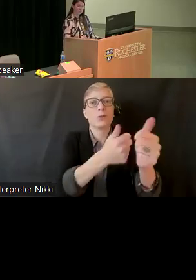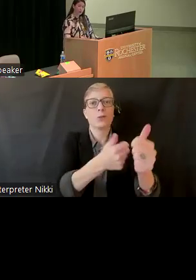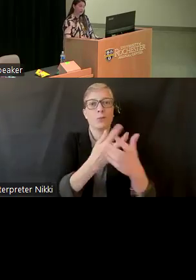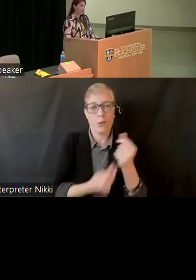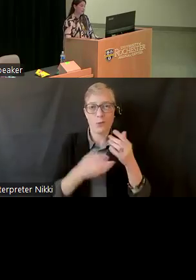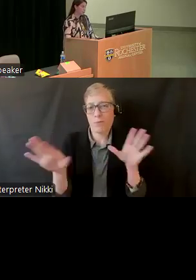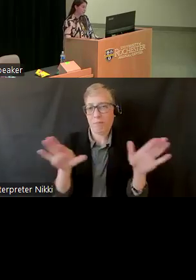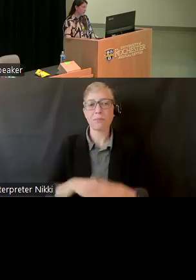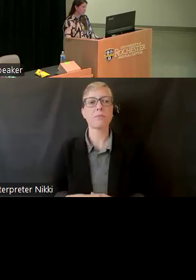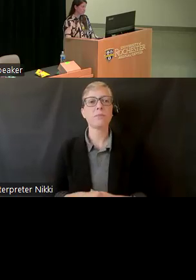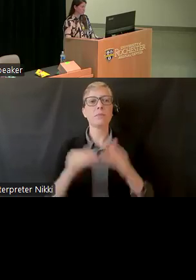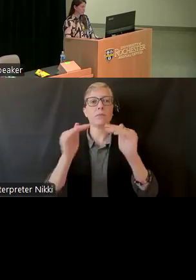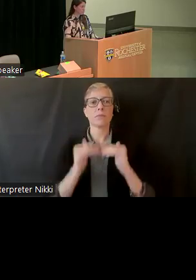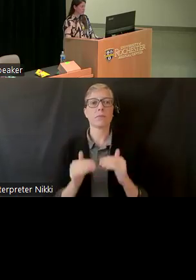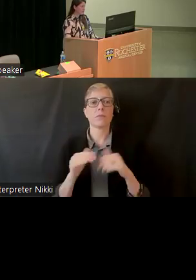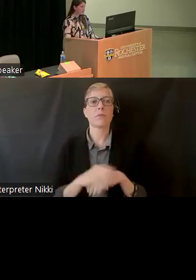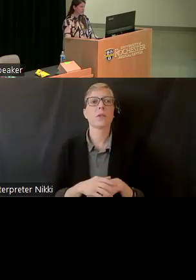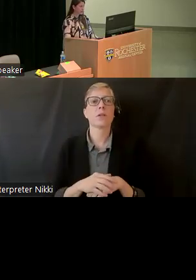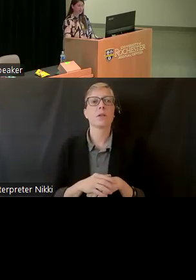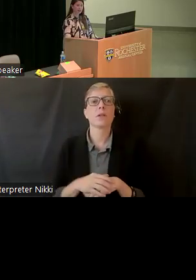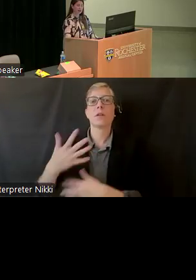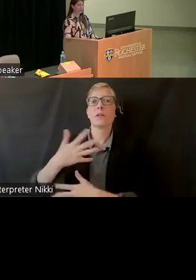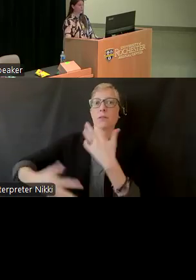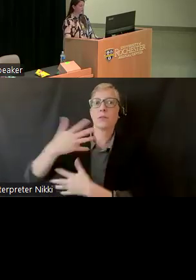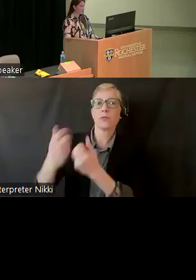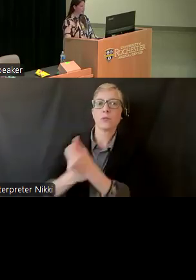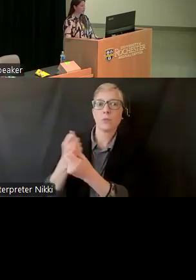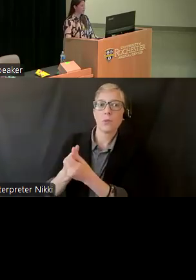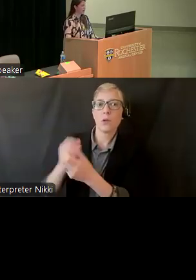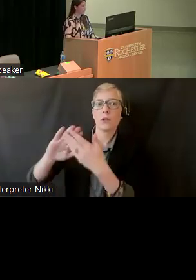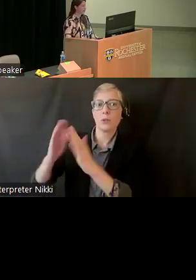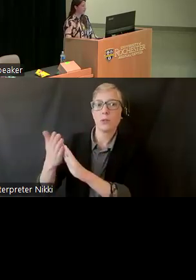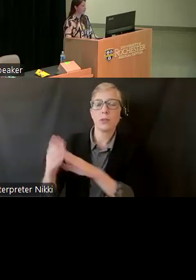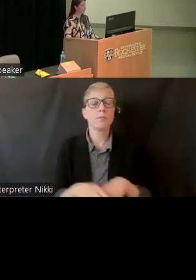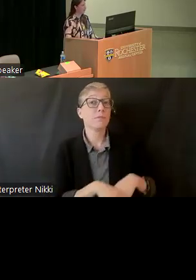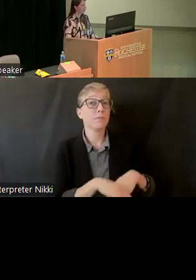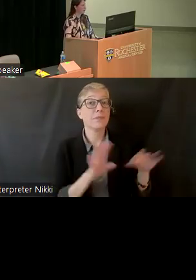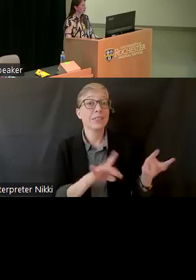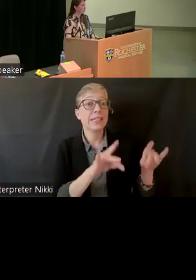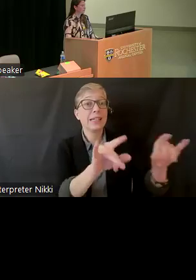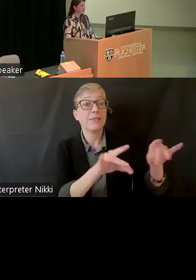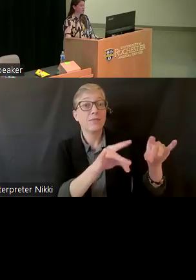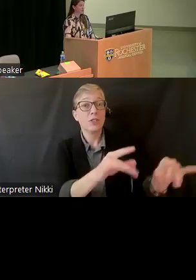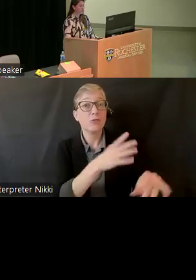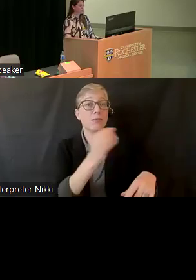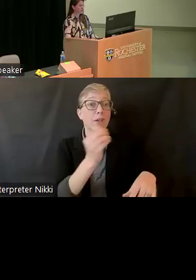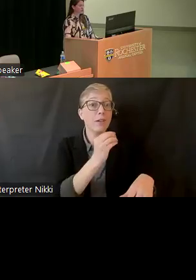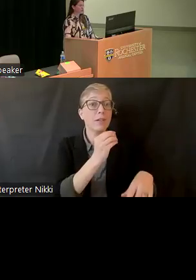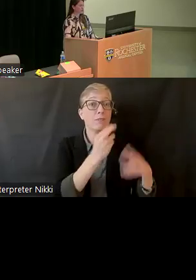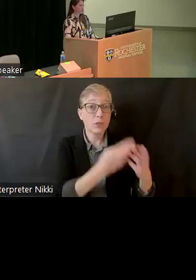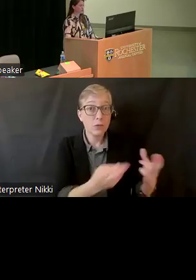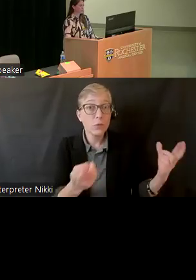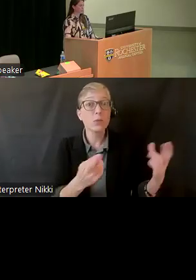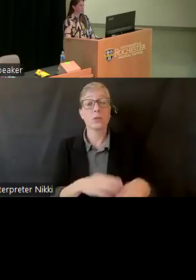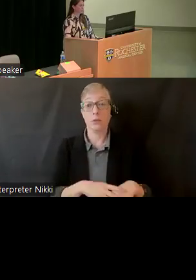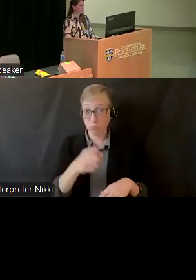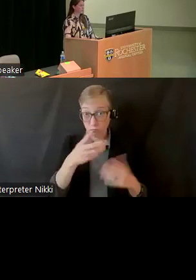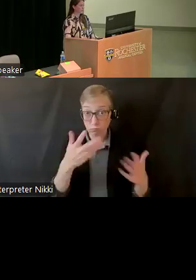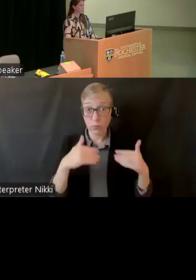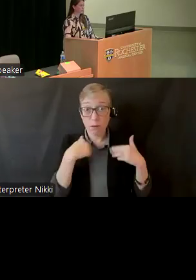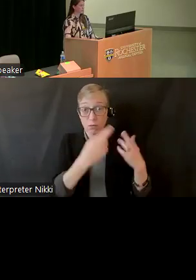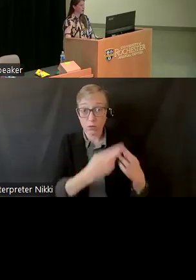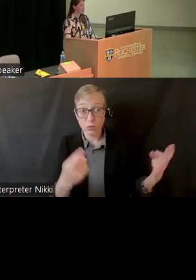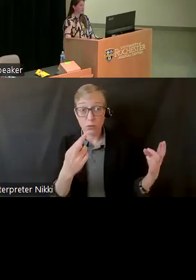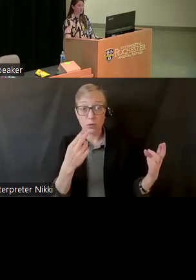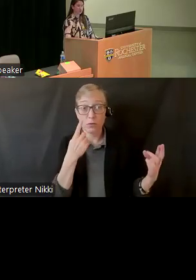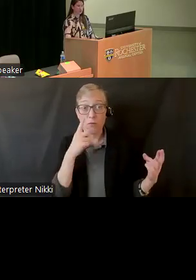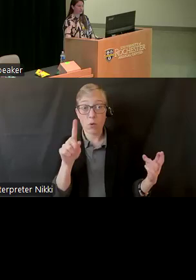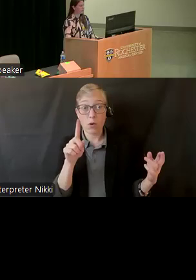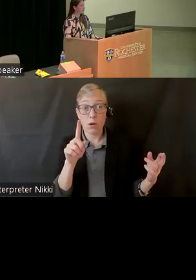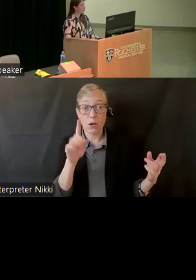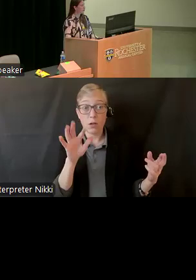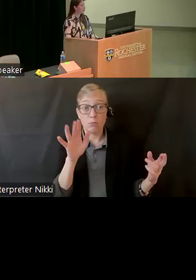support and community efficiency and resources do you have the um resources to um uh accomplish the